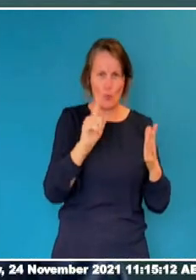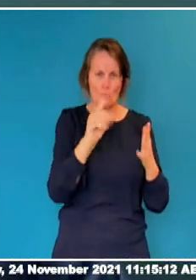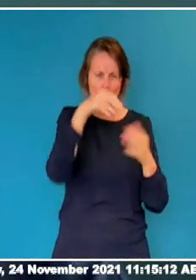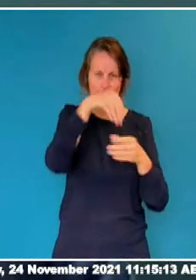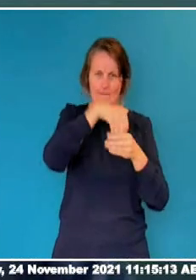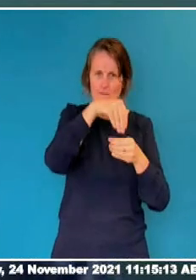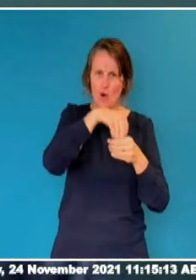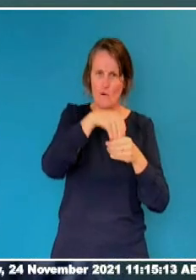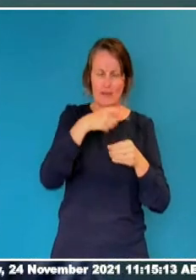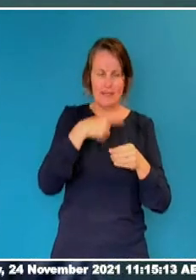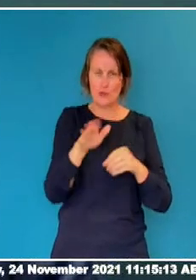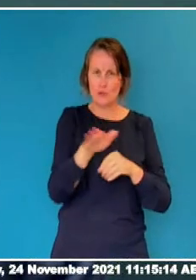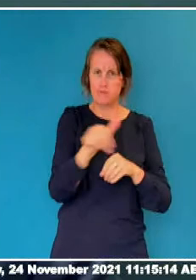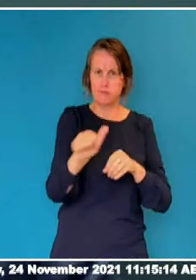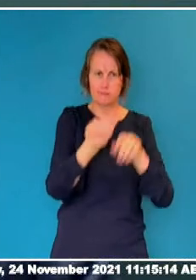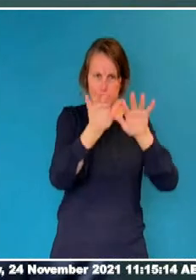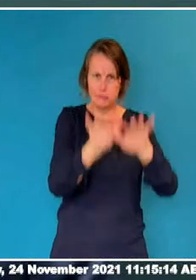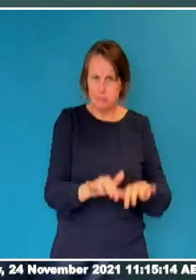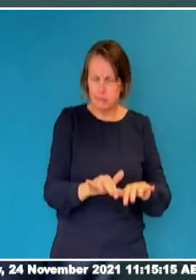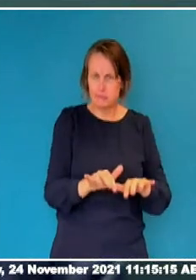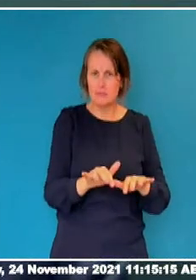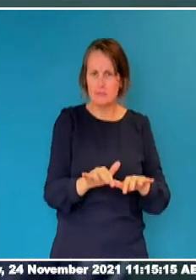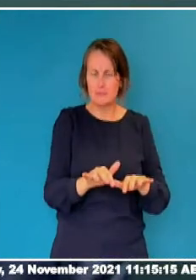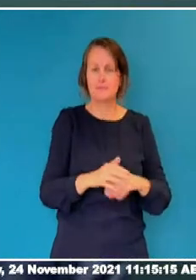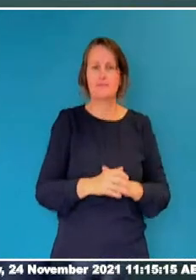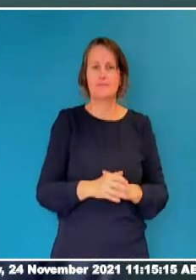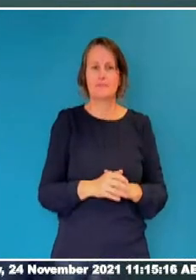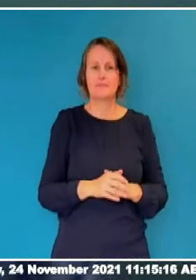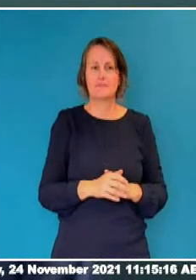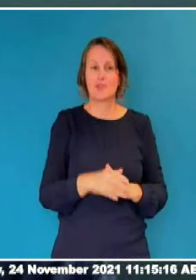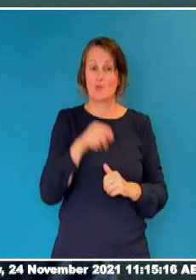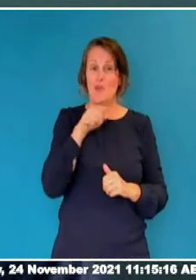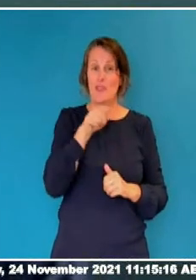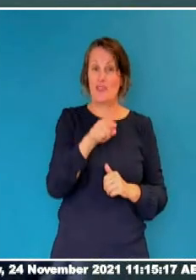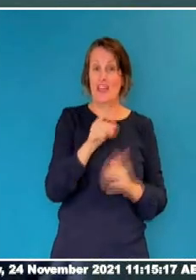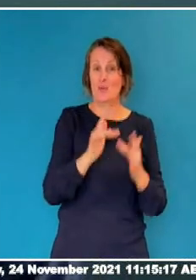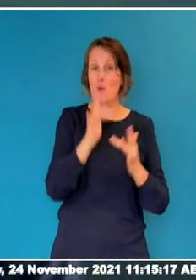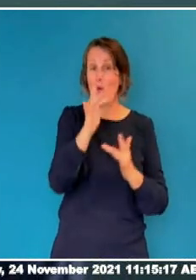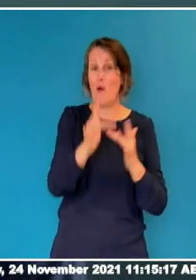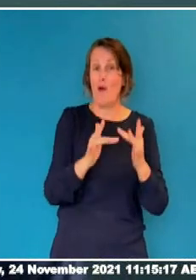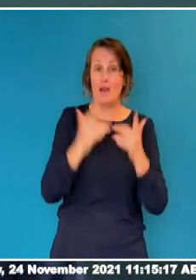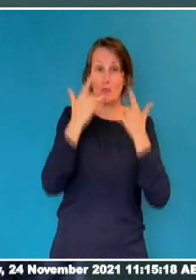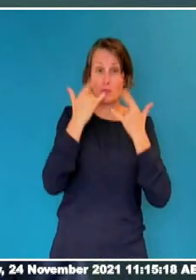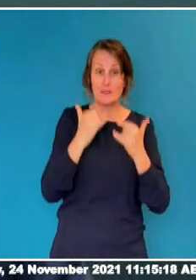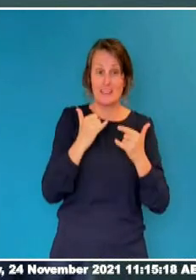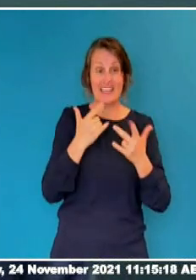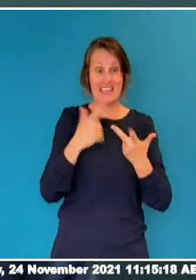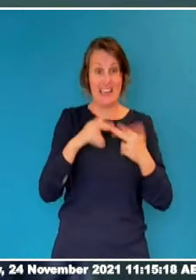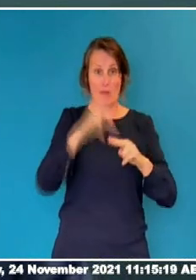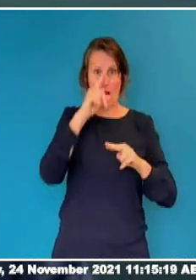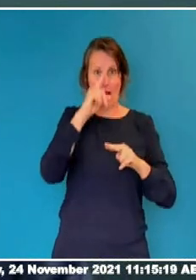written skills to complete it. And the assessment was done largely on your ability to answer those questions in writing.